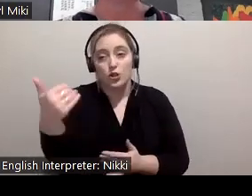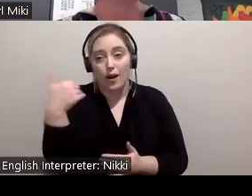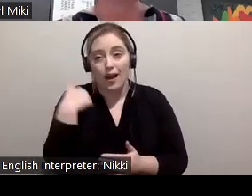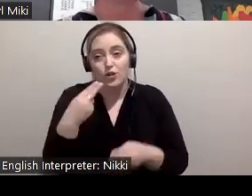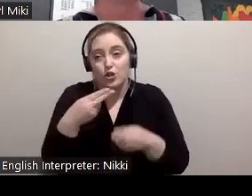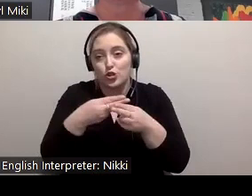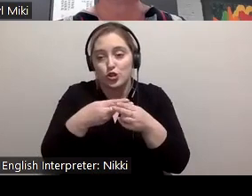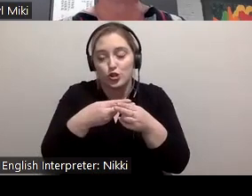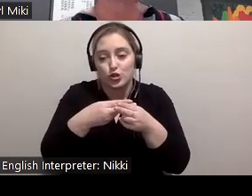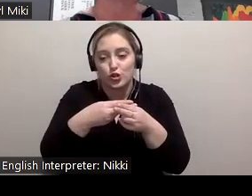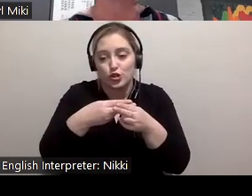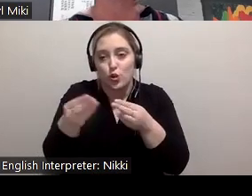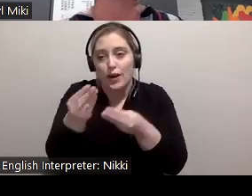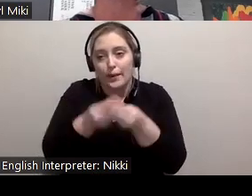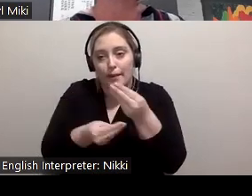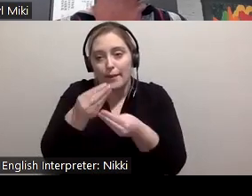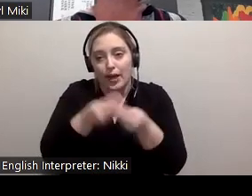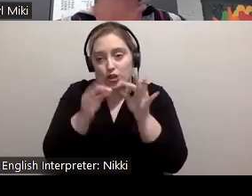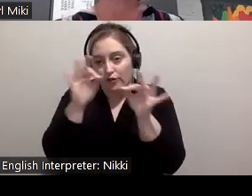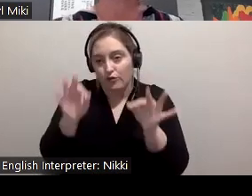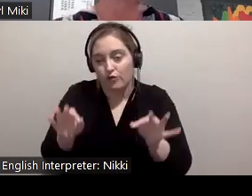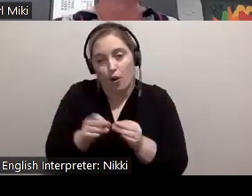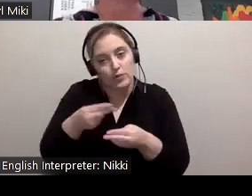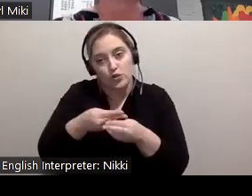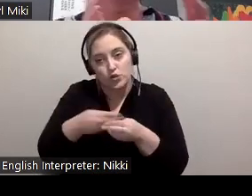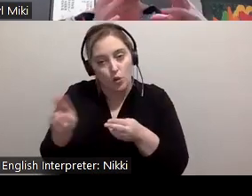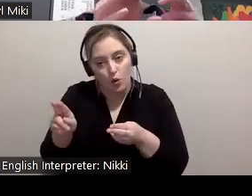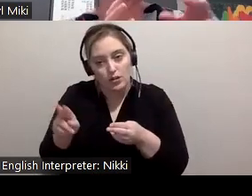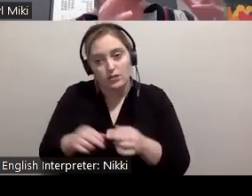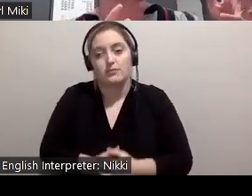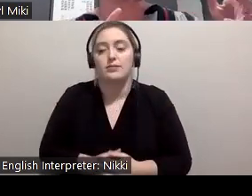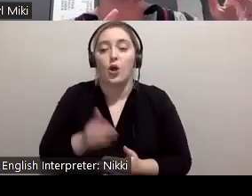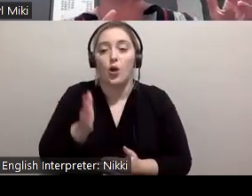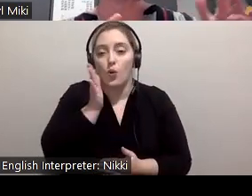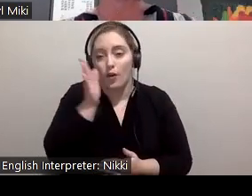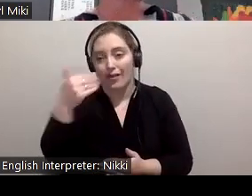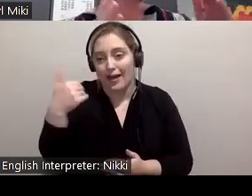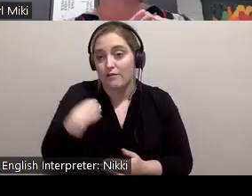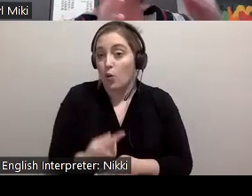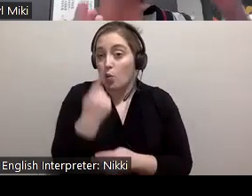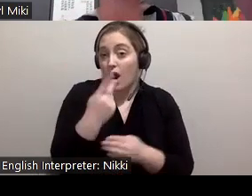you to fill out and that budget will be again not just for the the one program that you might have. It'll be for the whole